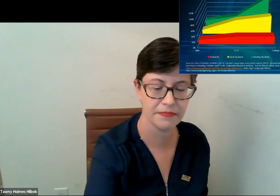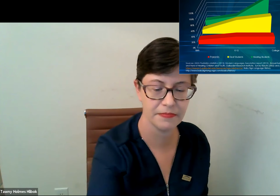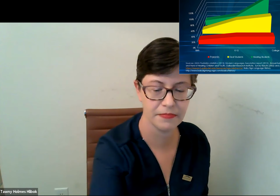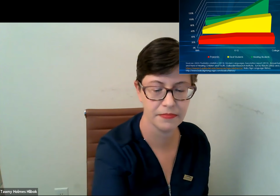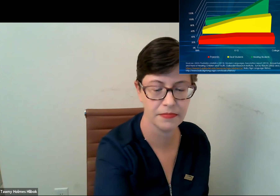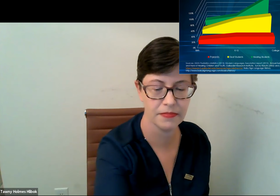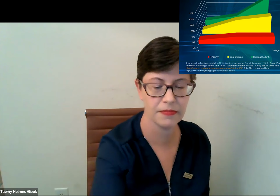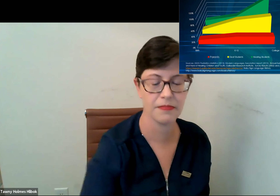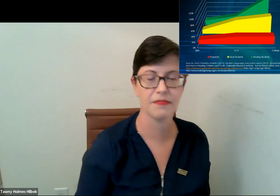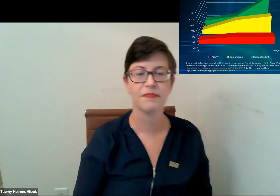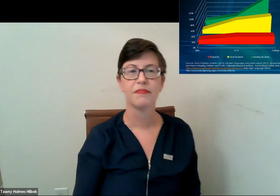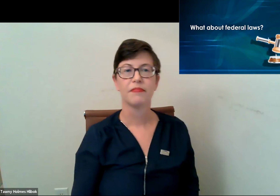And we need to look at it further.